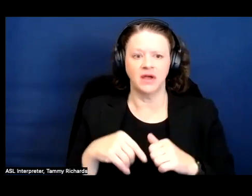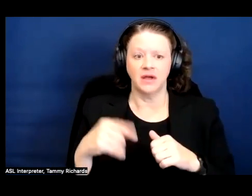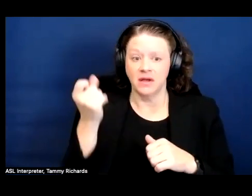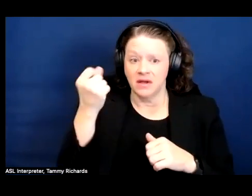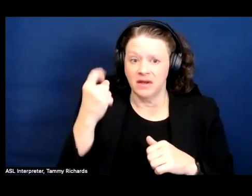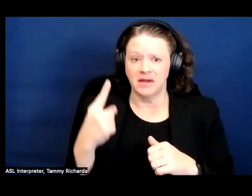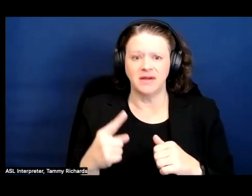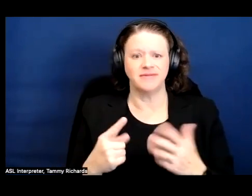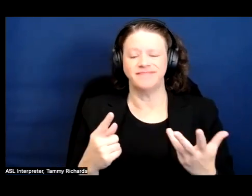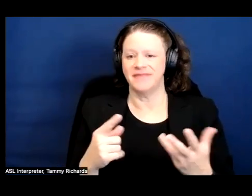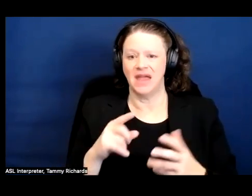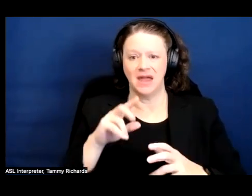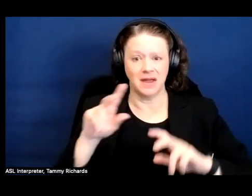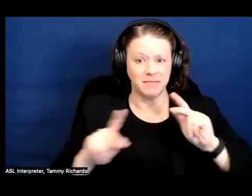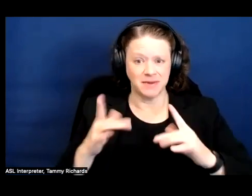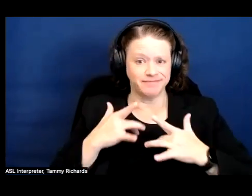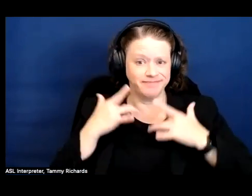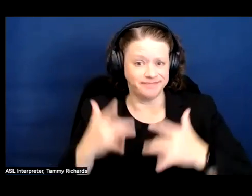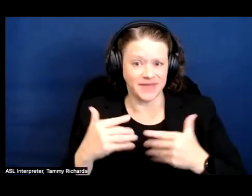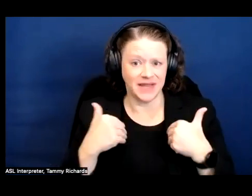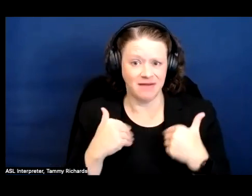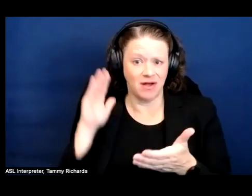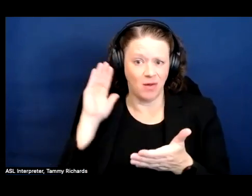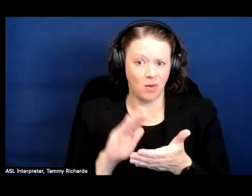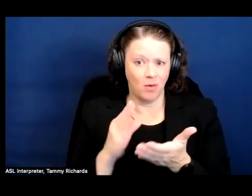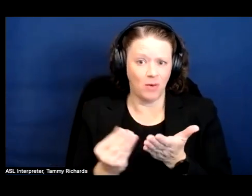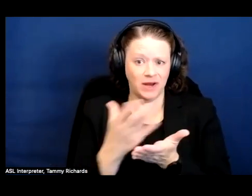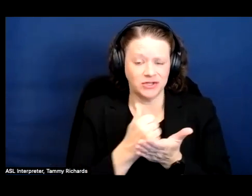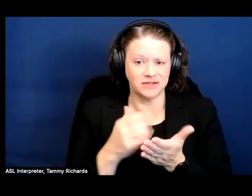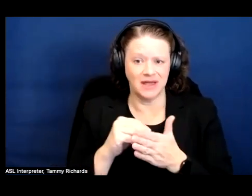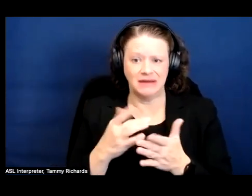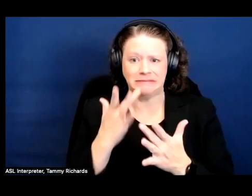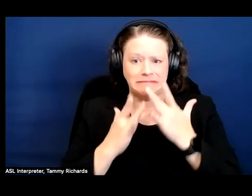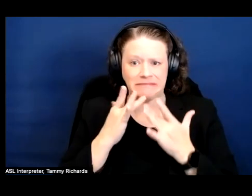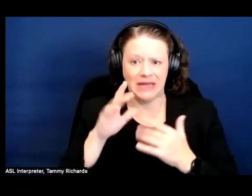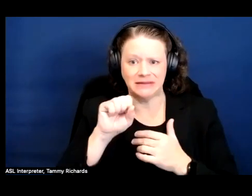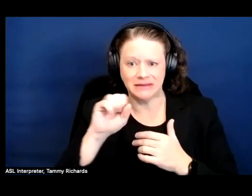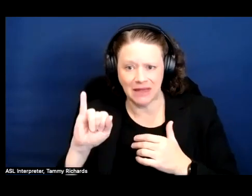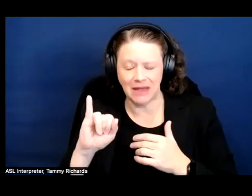Collectively, the federal law refers to these types of animals as assistance animals.